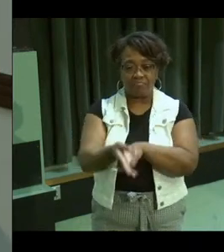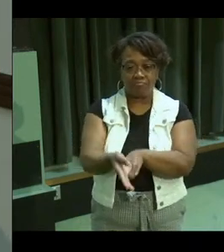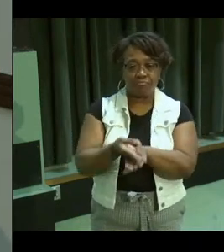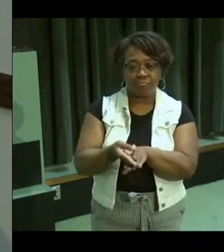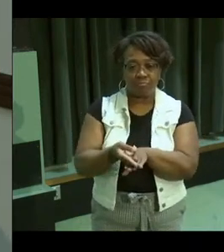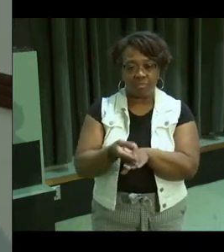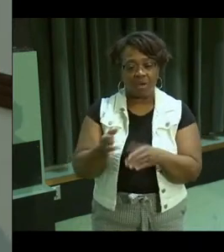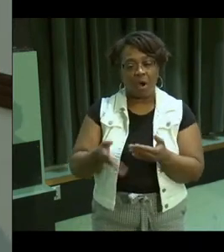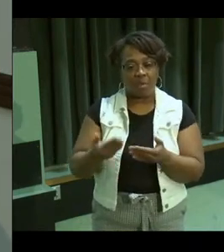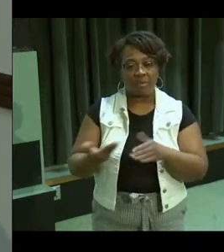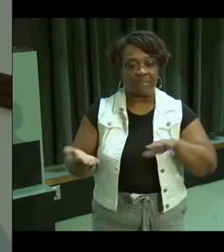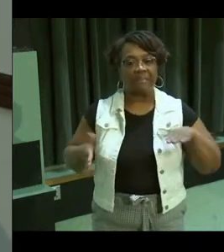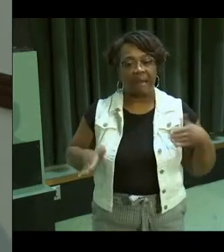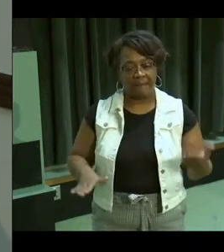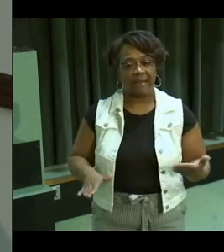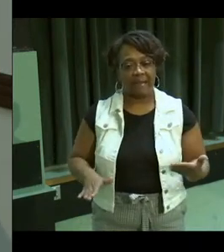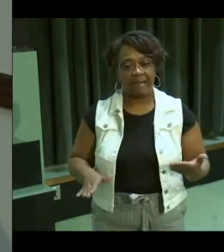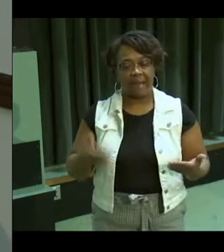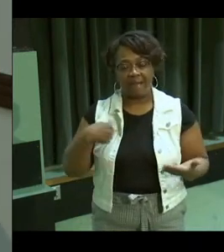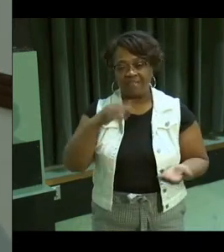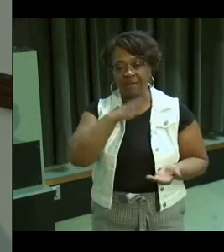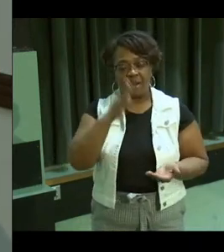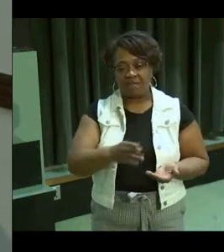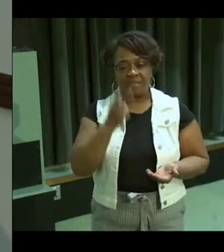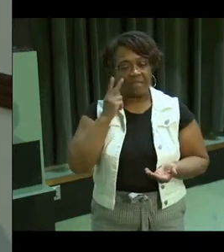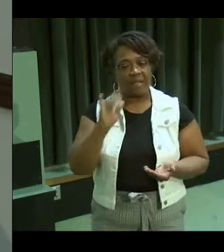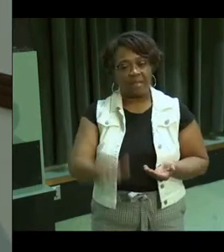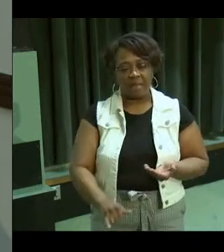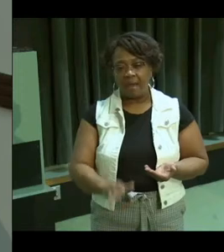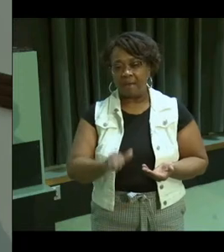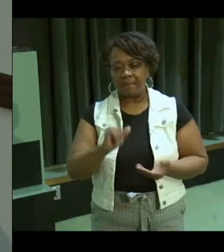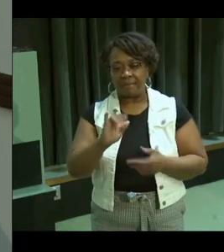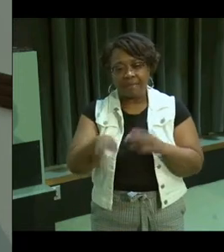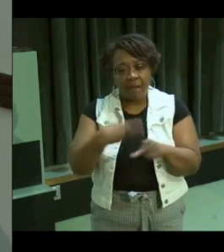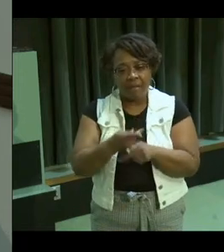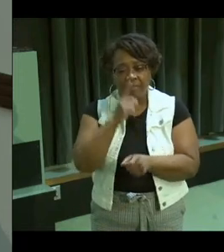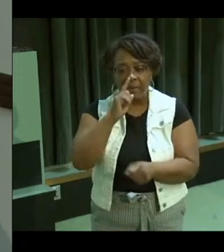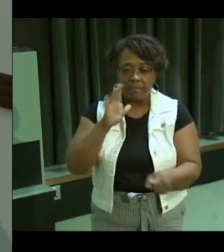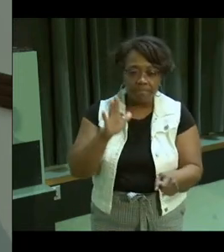losing his life. And I've never